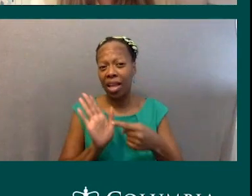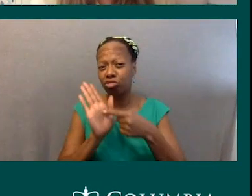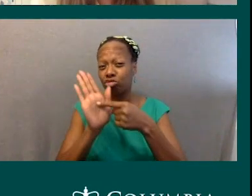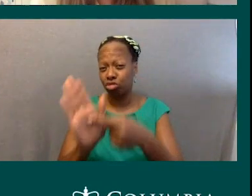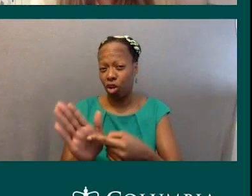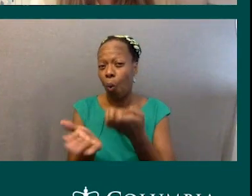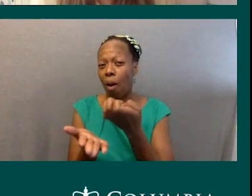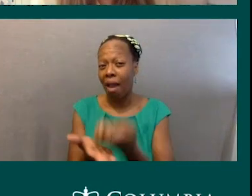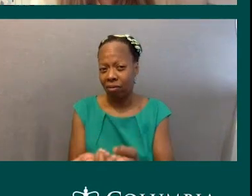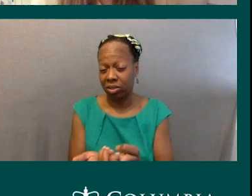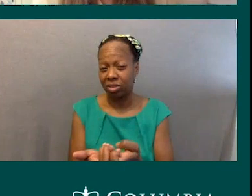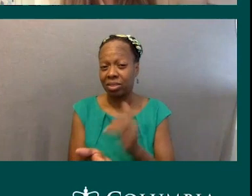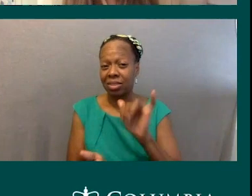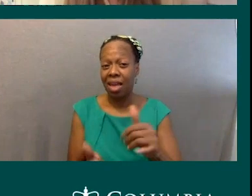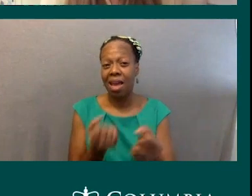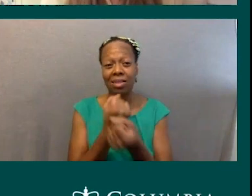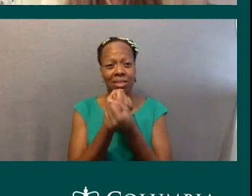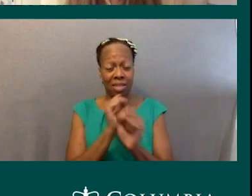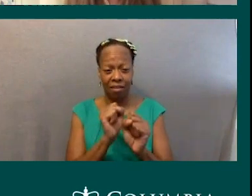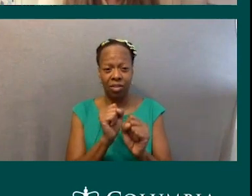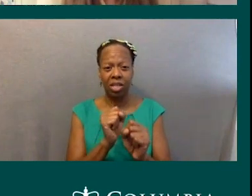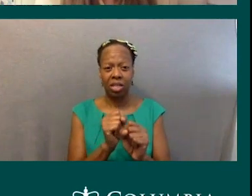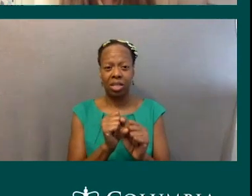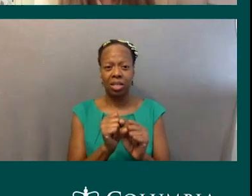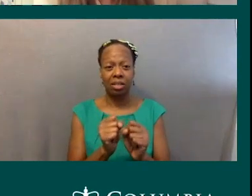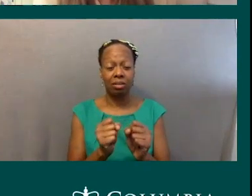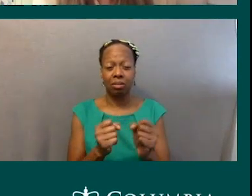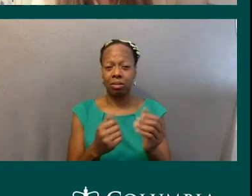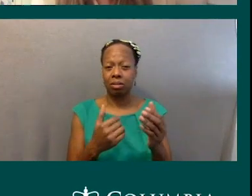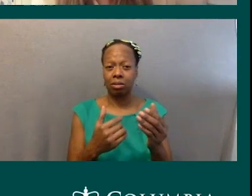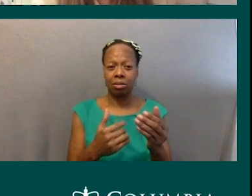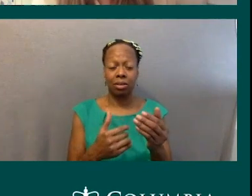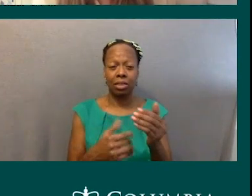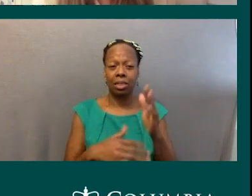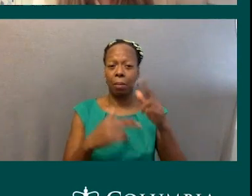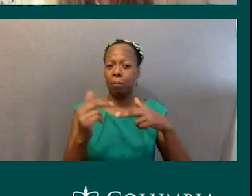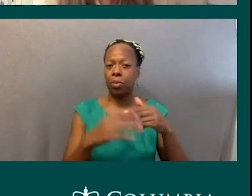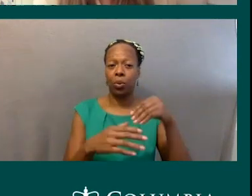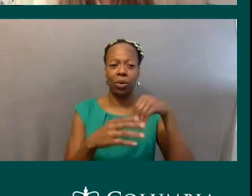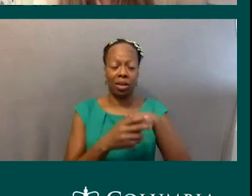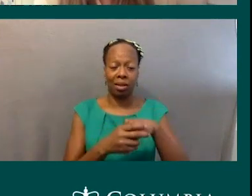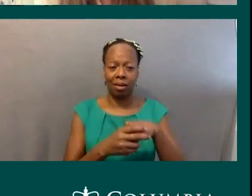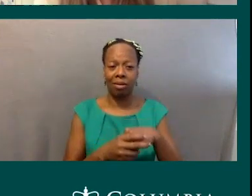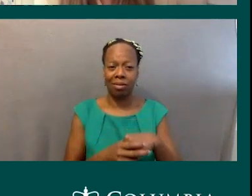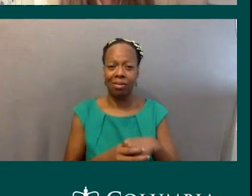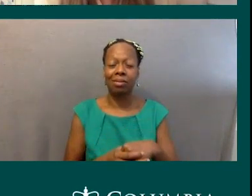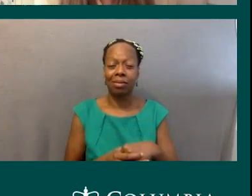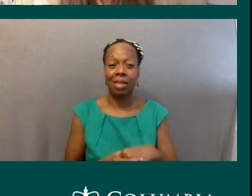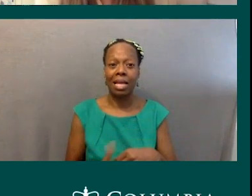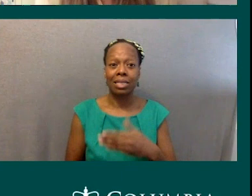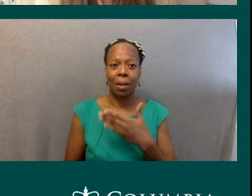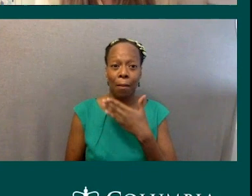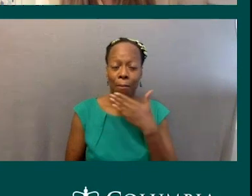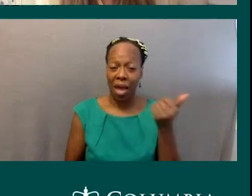I mean, with any, whether it's treatment or involvement in research, there's always this sort of risk reward balance